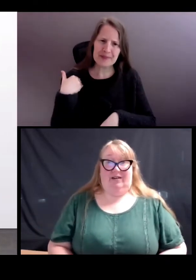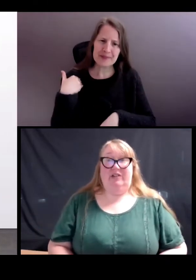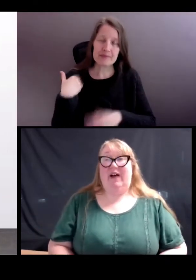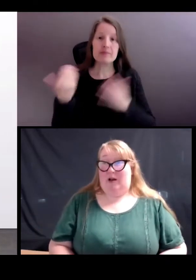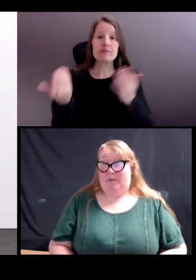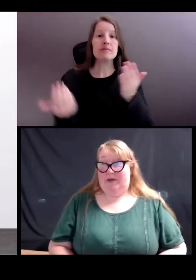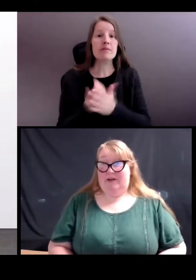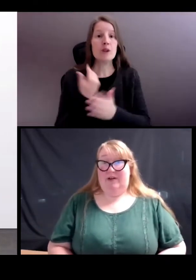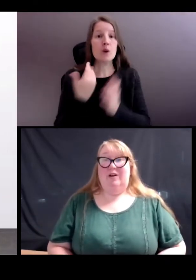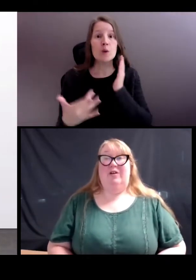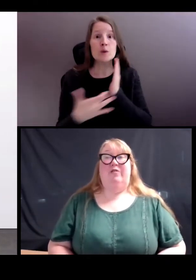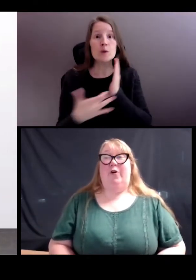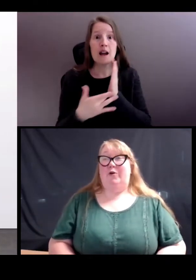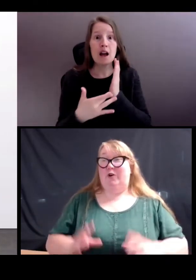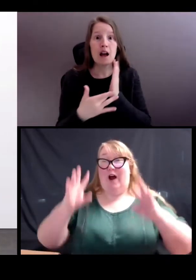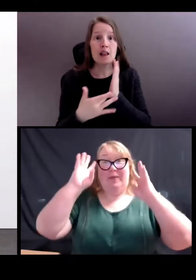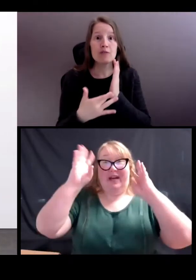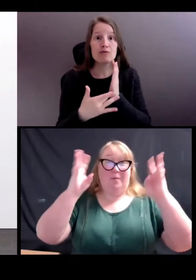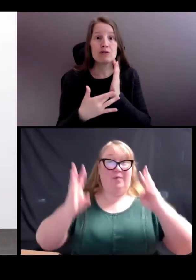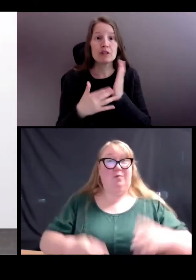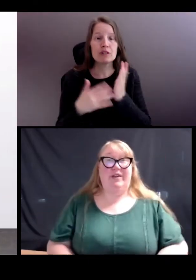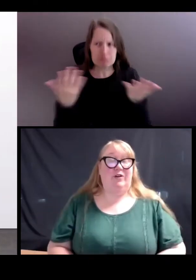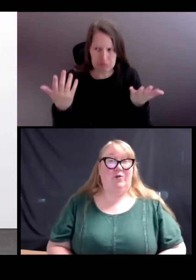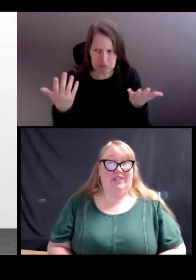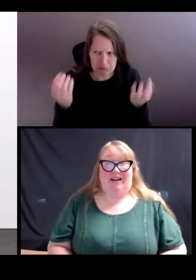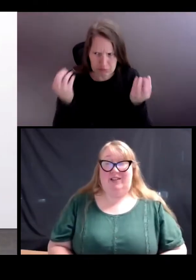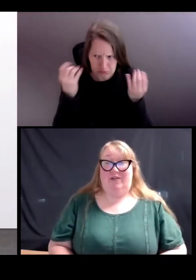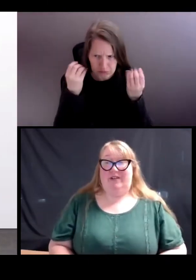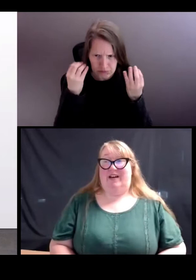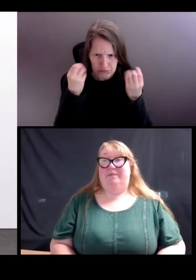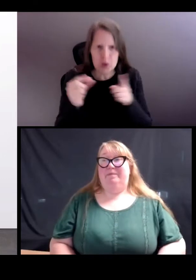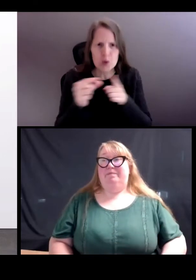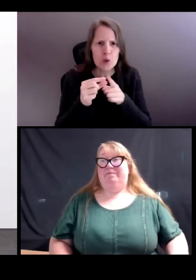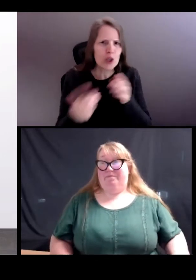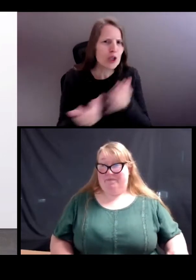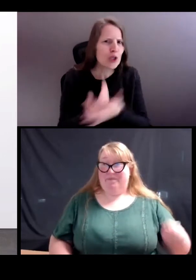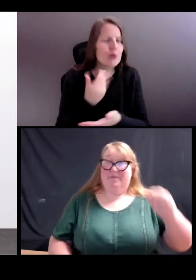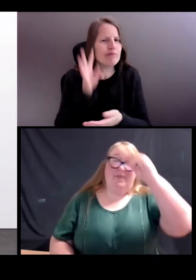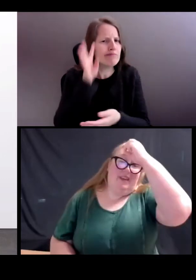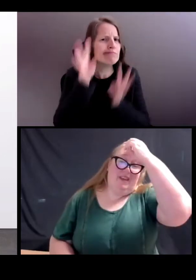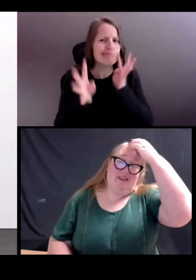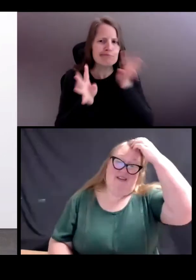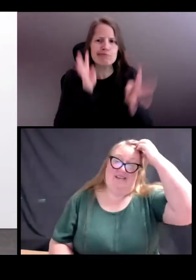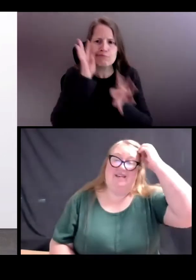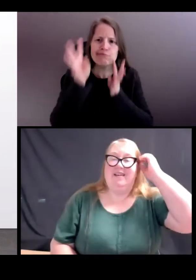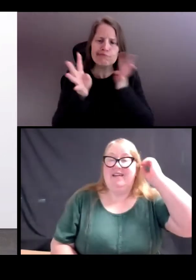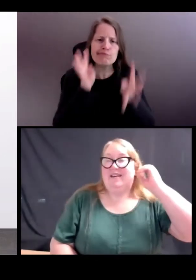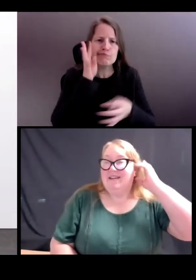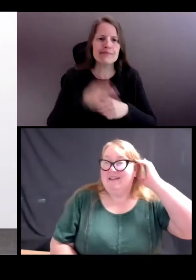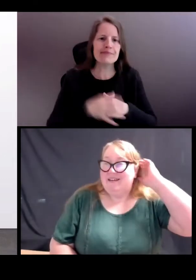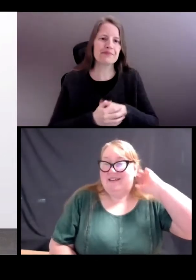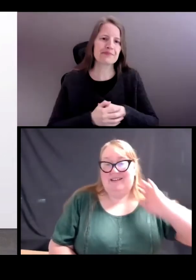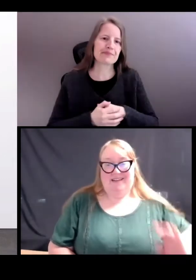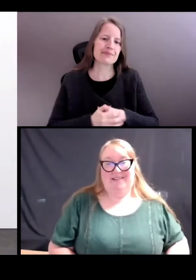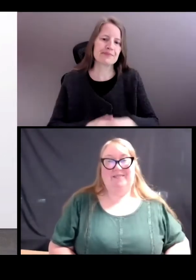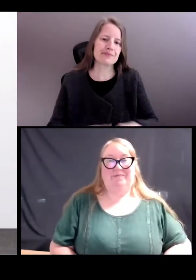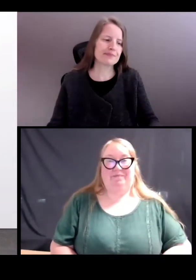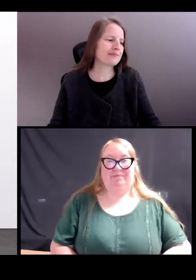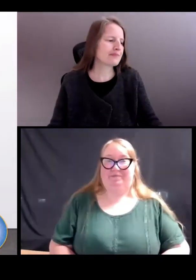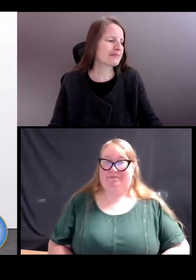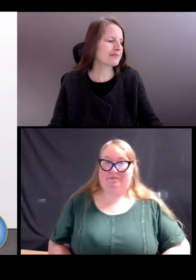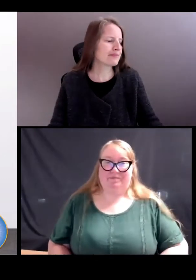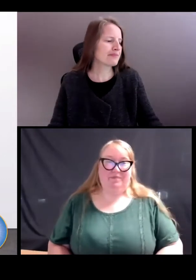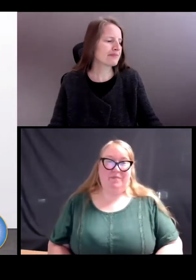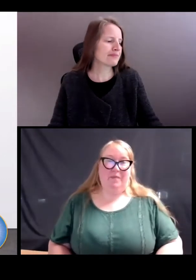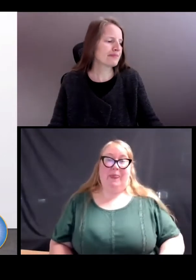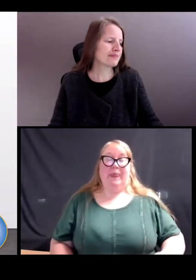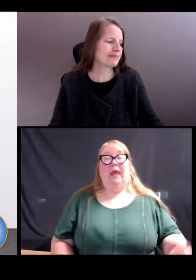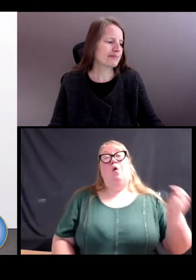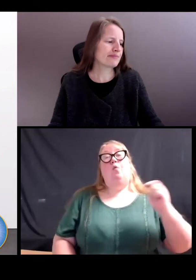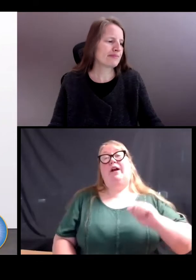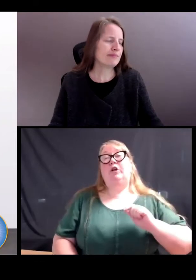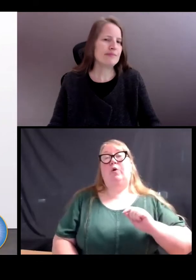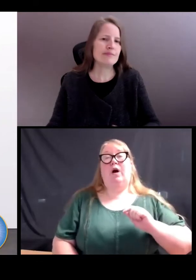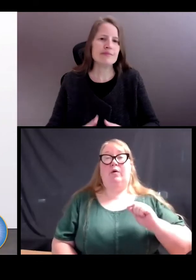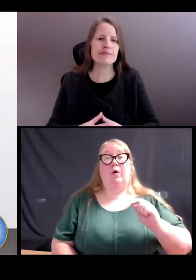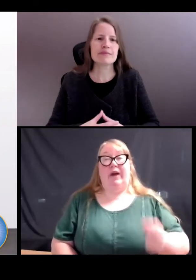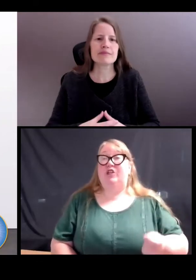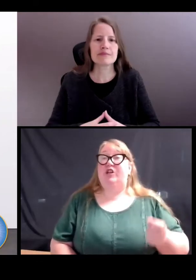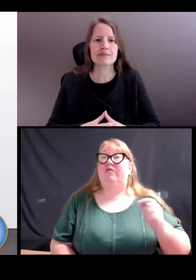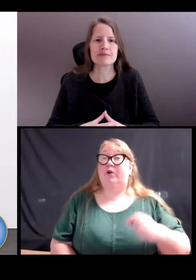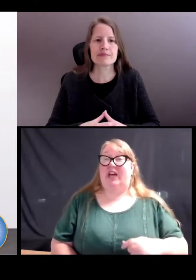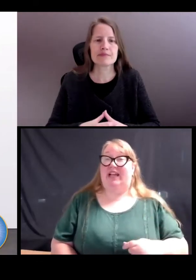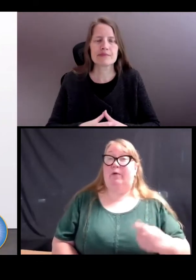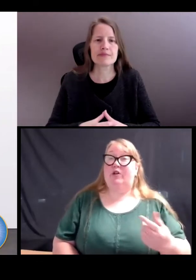develop, folks are coming up with new signs all the time. When you are arranging for sign